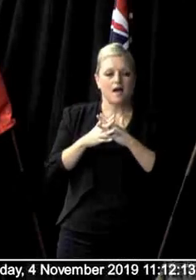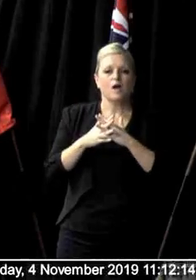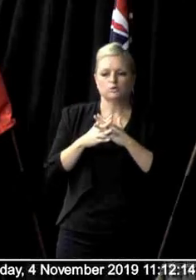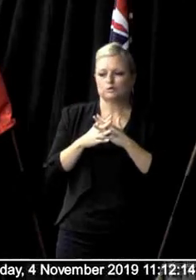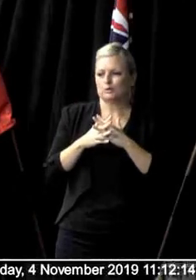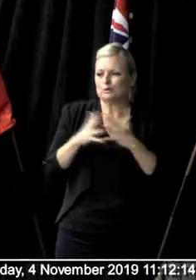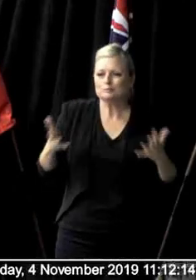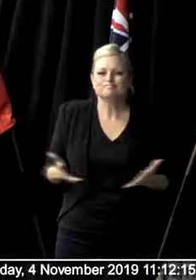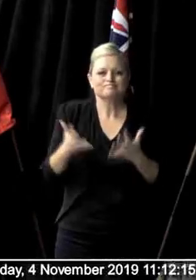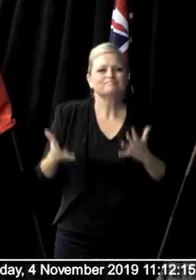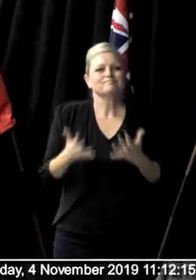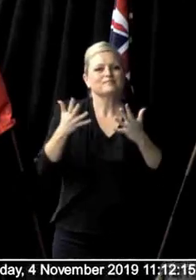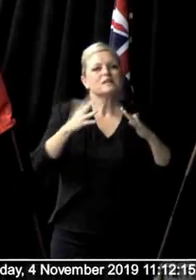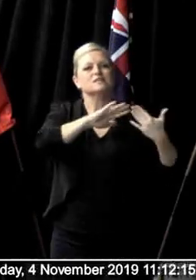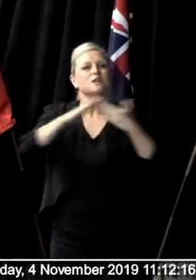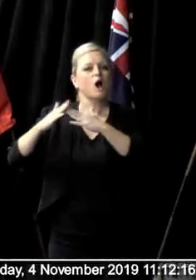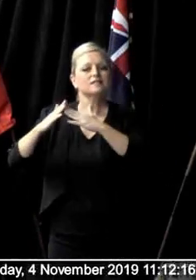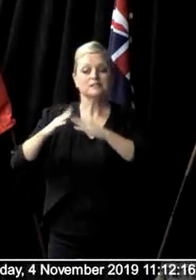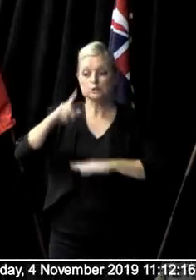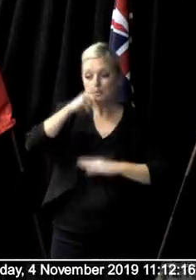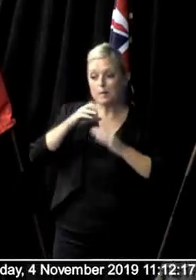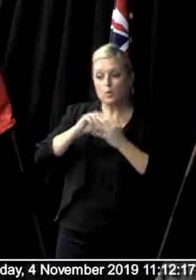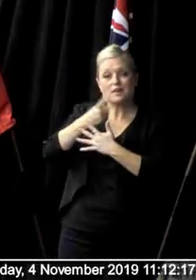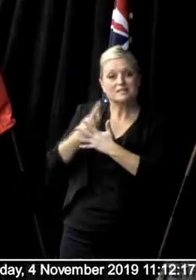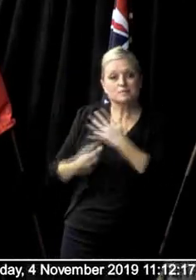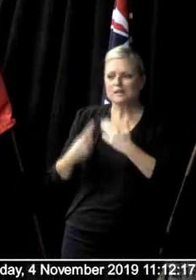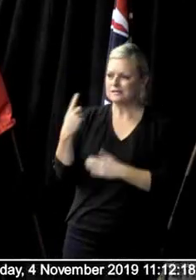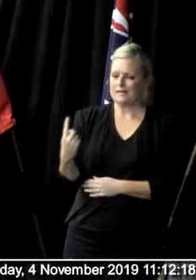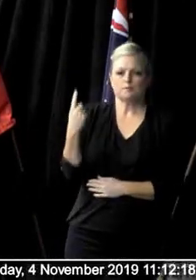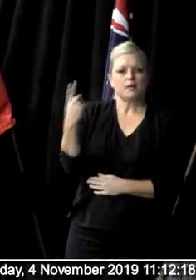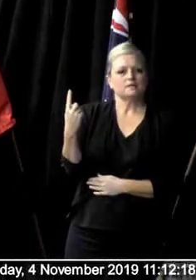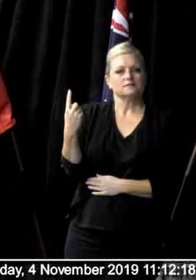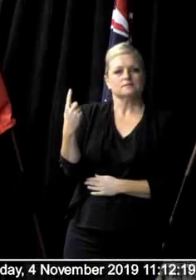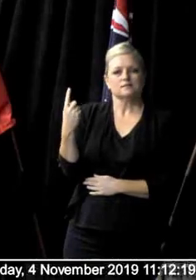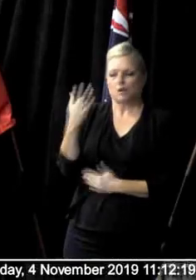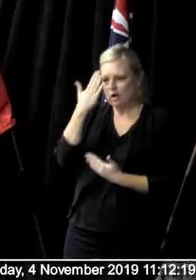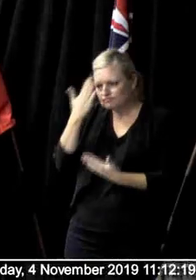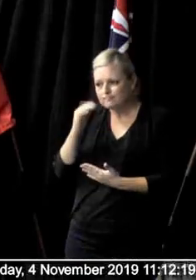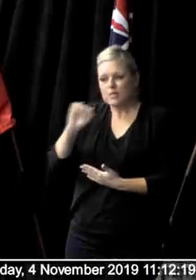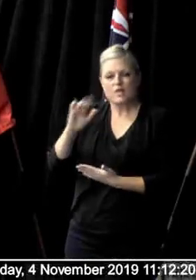supports the independence of people with disability and their right – their right –